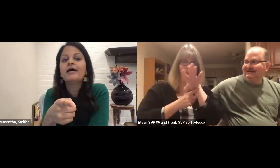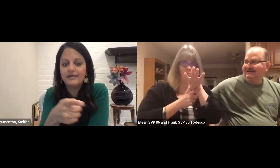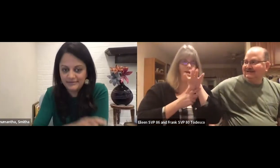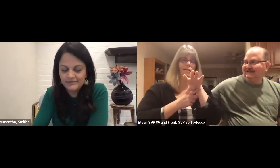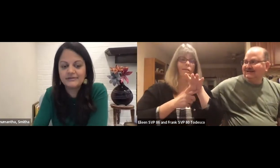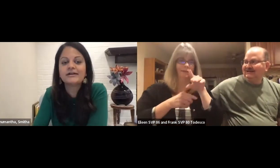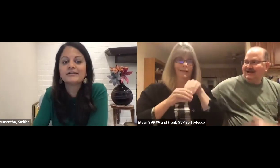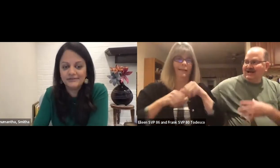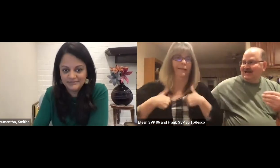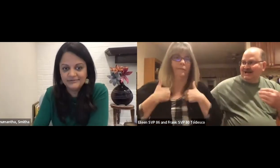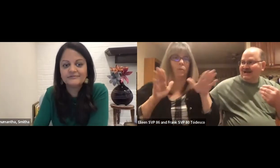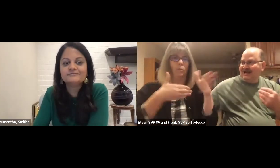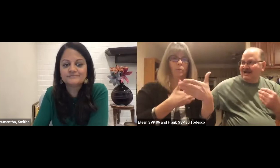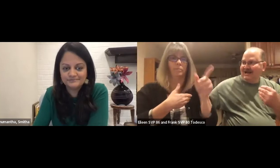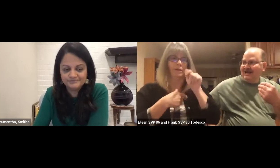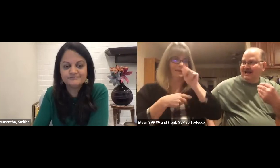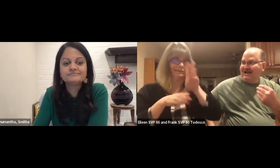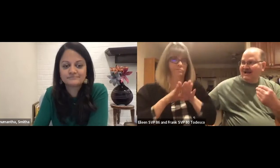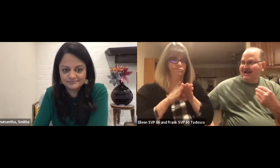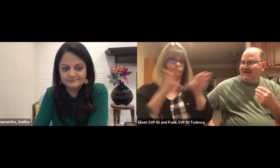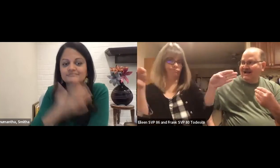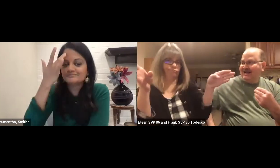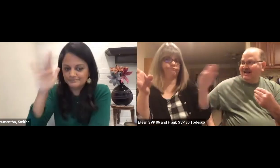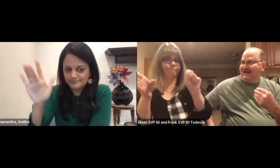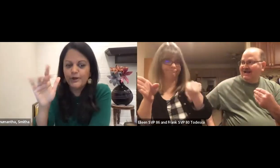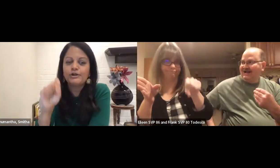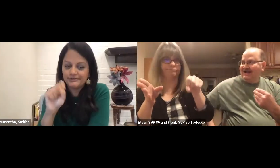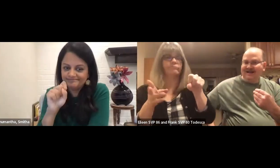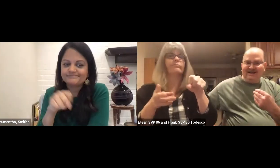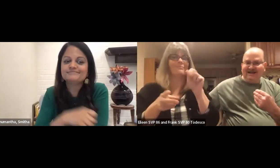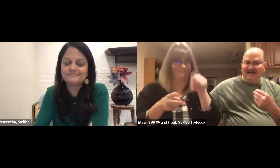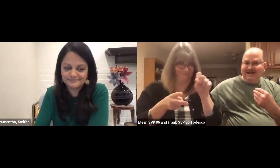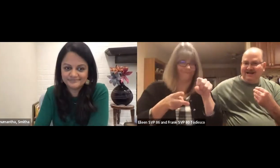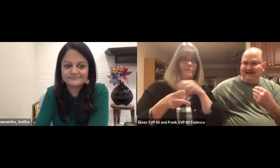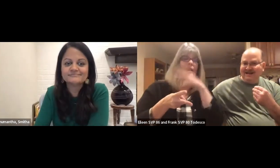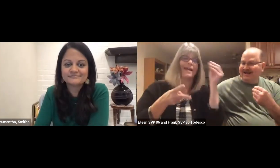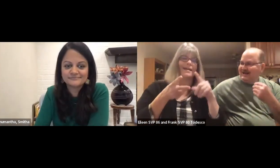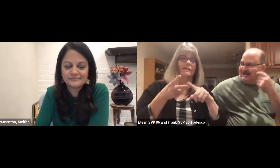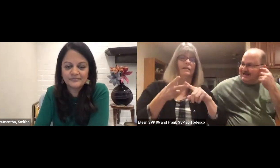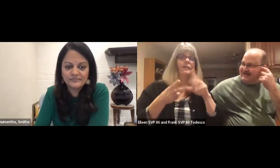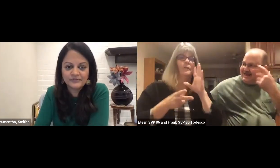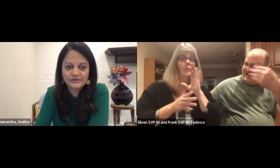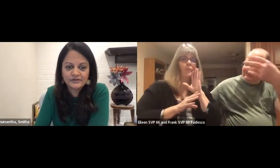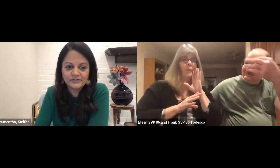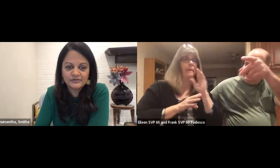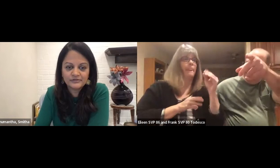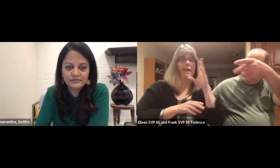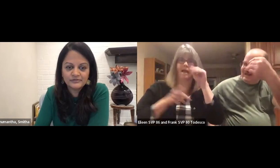Yes. We do have cameras that we have installed in living room, and those have pretty far stretch.